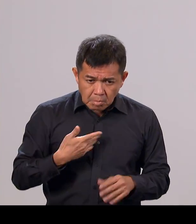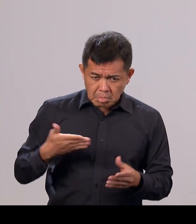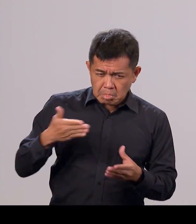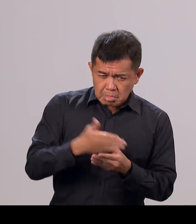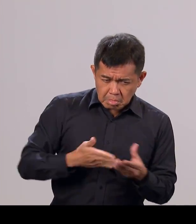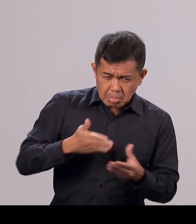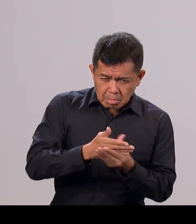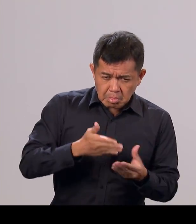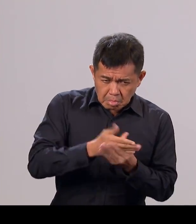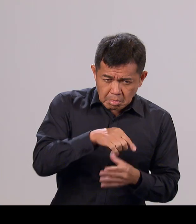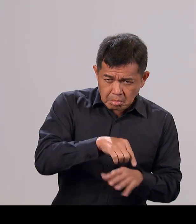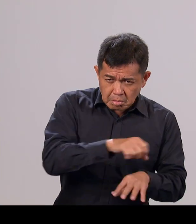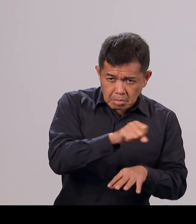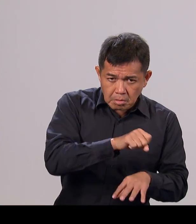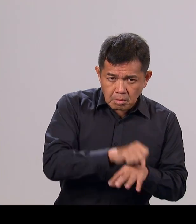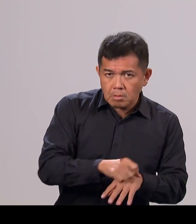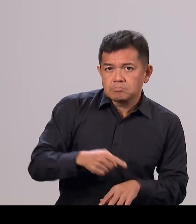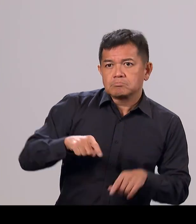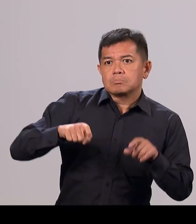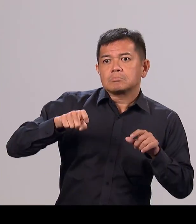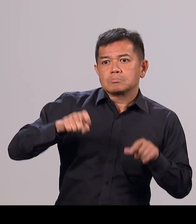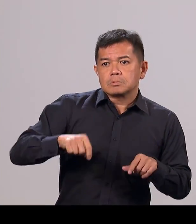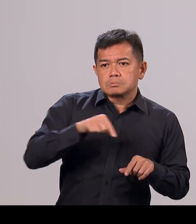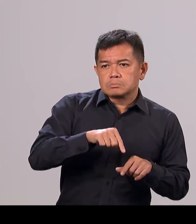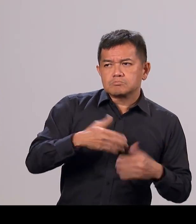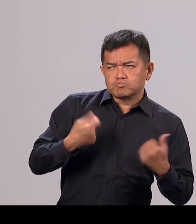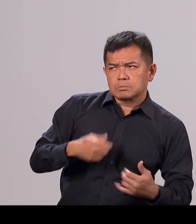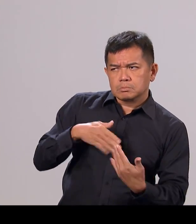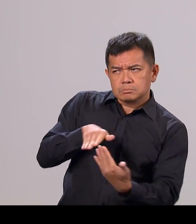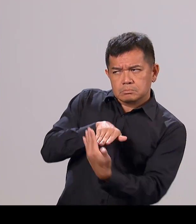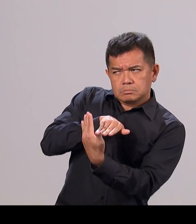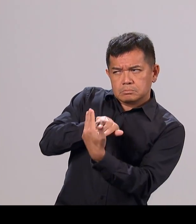So, we have to act against them and from time to time, we have acted against them.